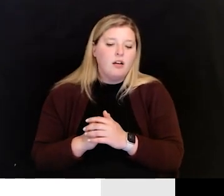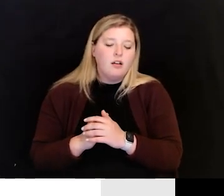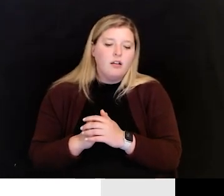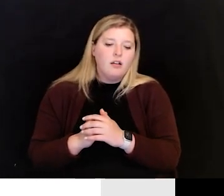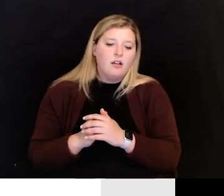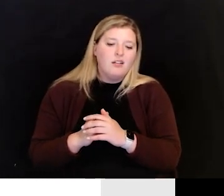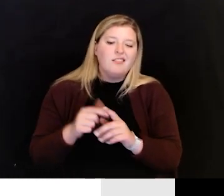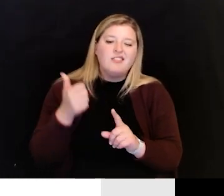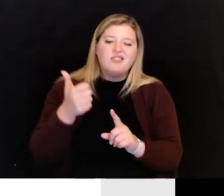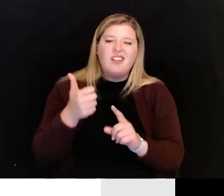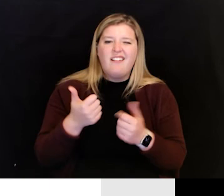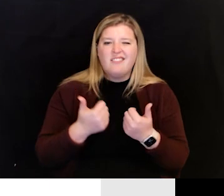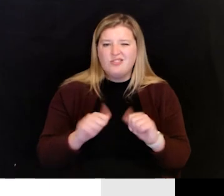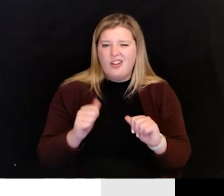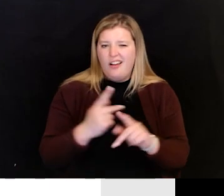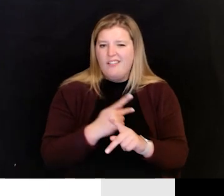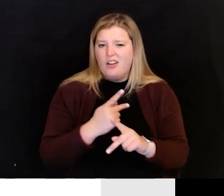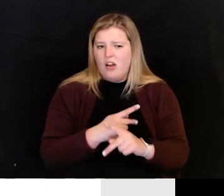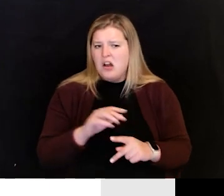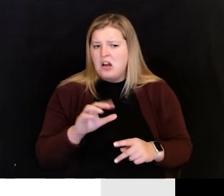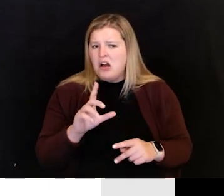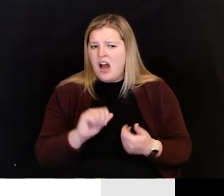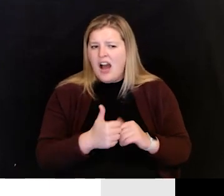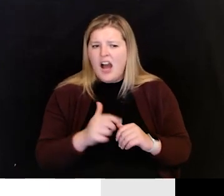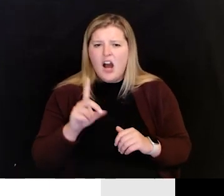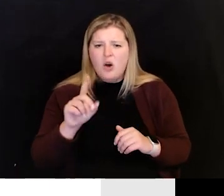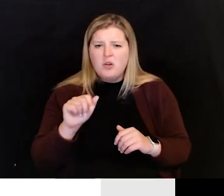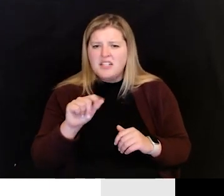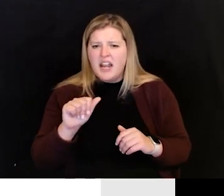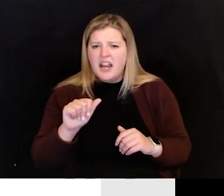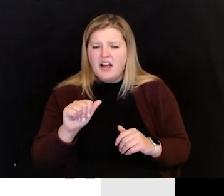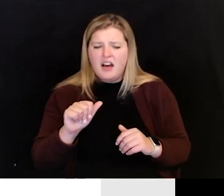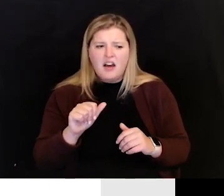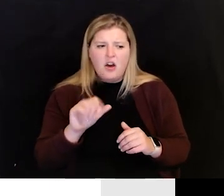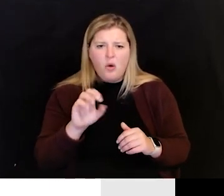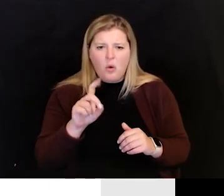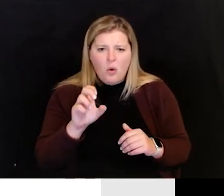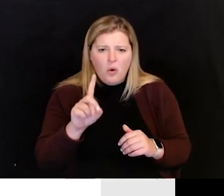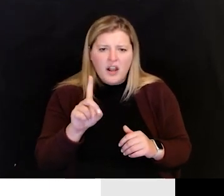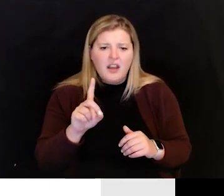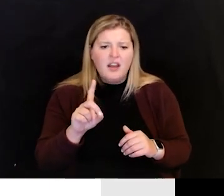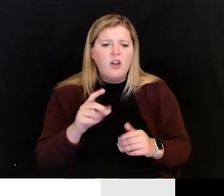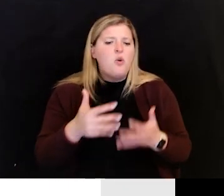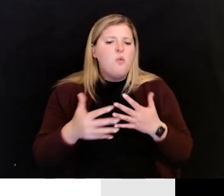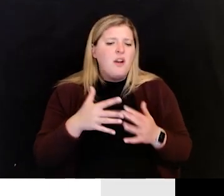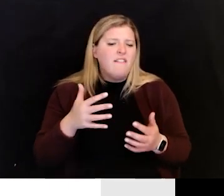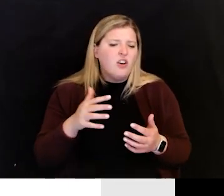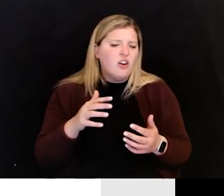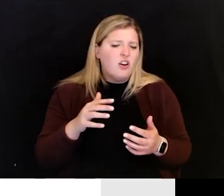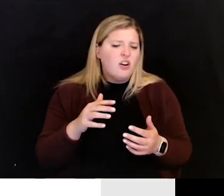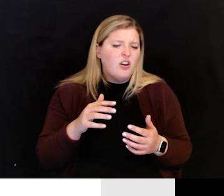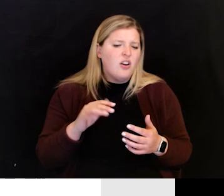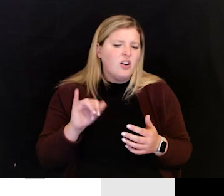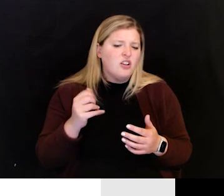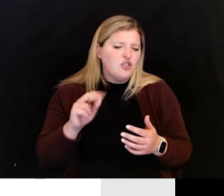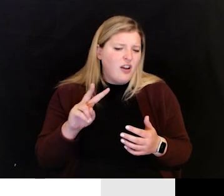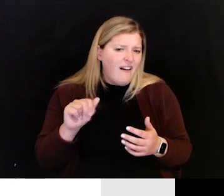are coded on the page-- you know, your JavaScript, jQuery, whatever code you're using for guidance on constructing